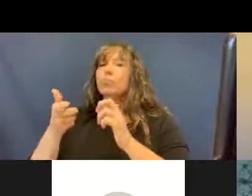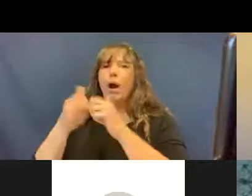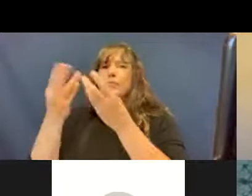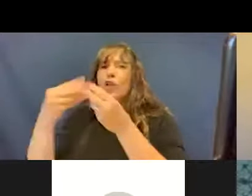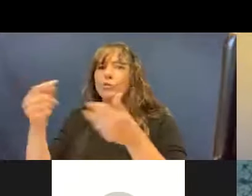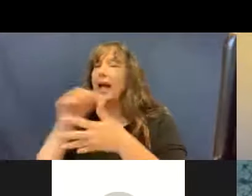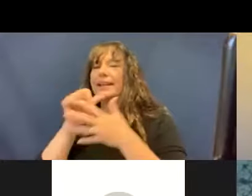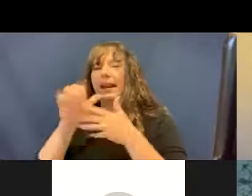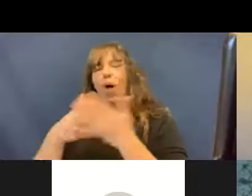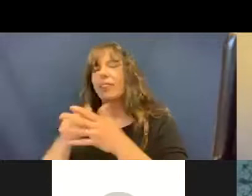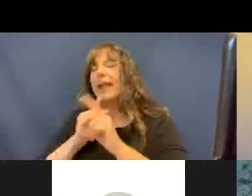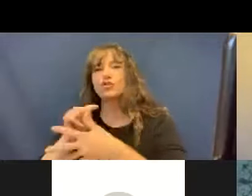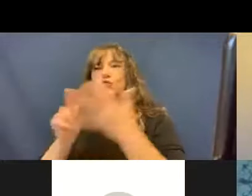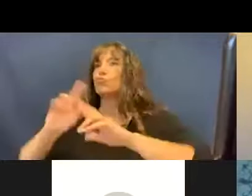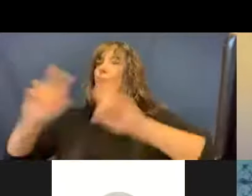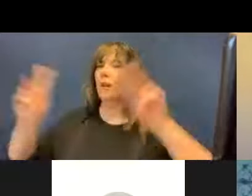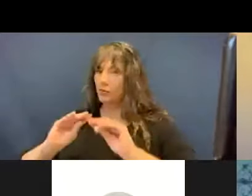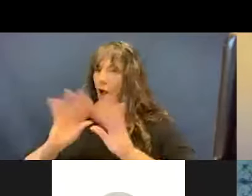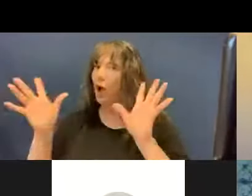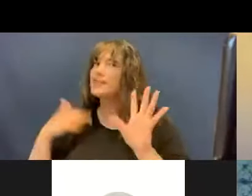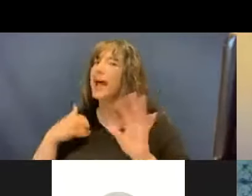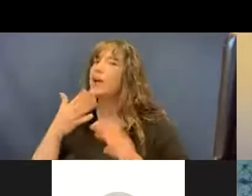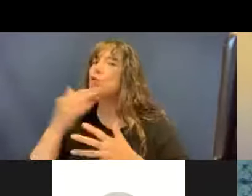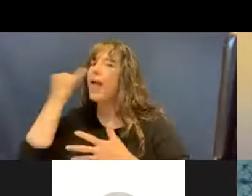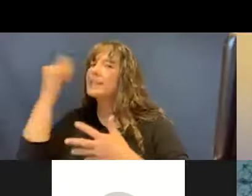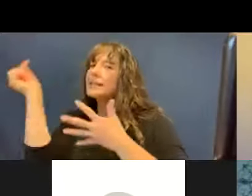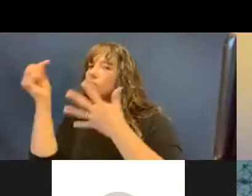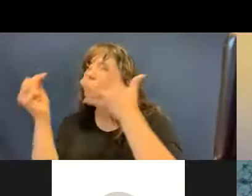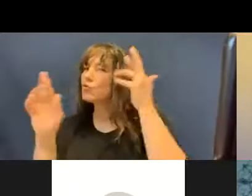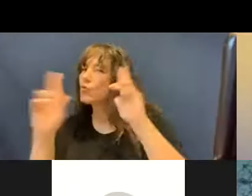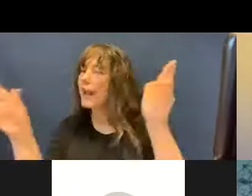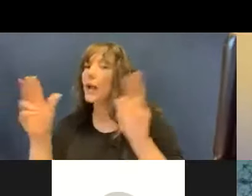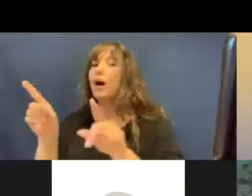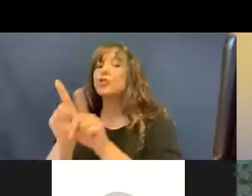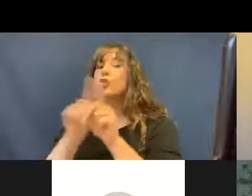answers, but it was obvious I had ideas, and I had support, and I was going to try things.